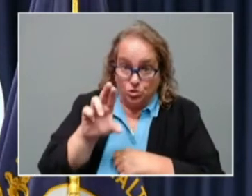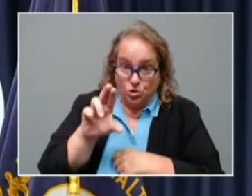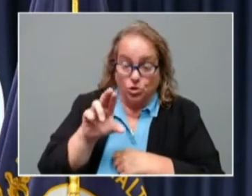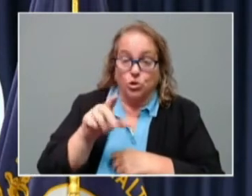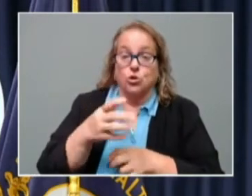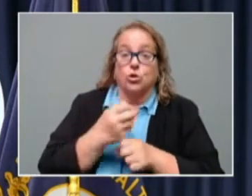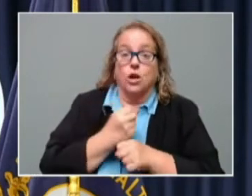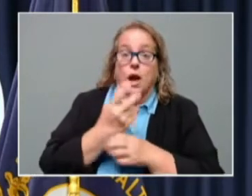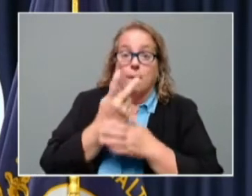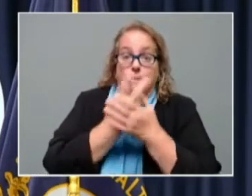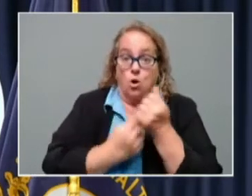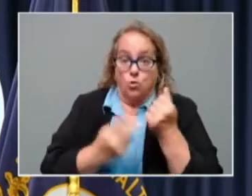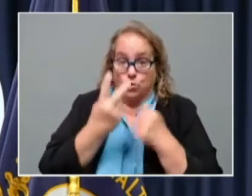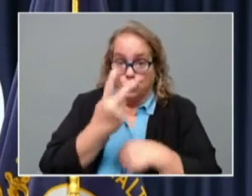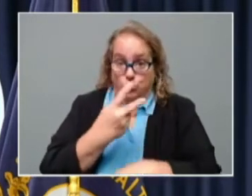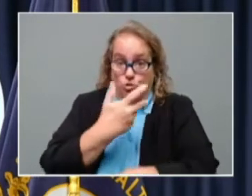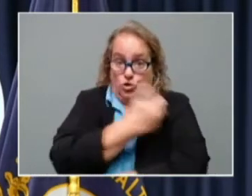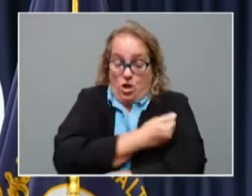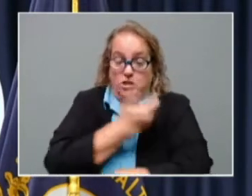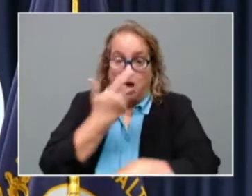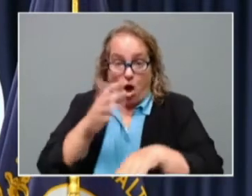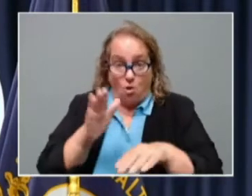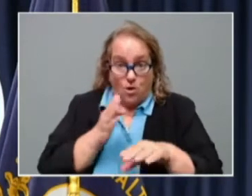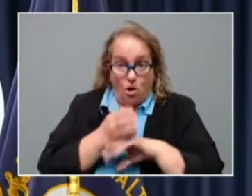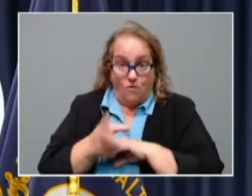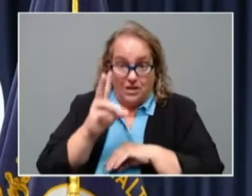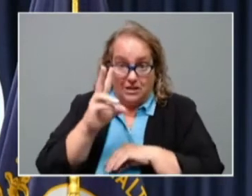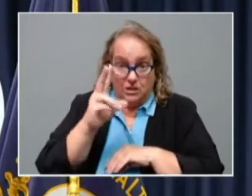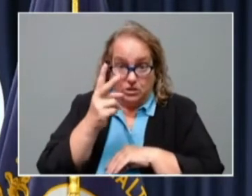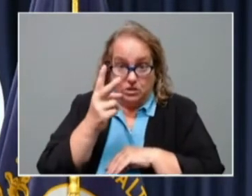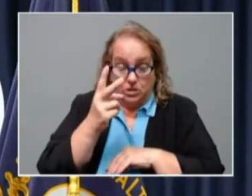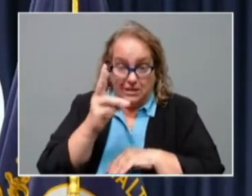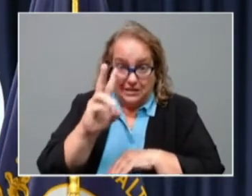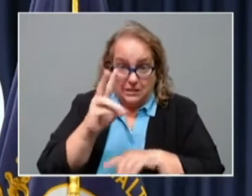been six months, You're 50-64 and you have any of these health conditions